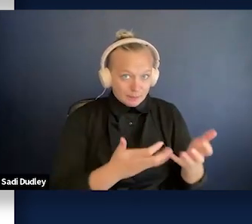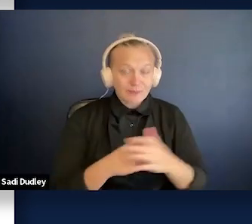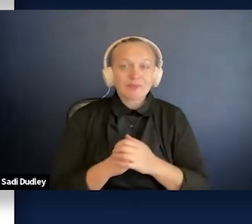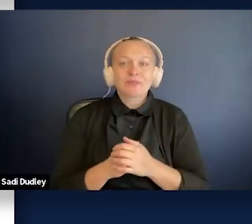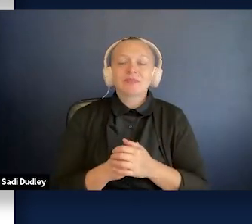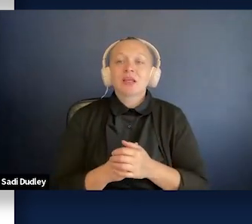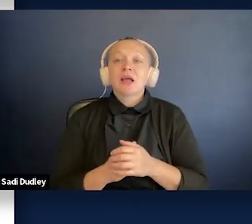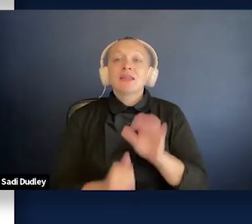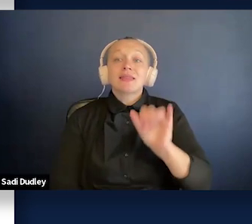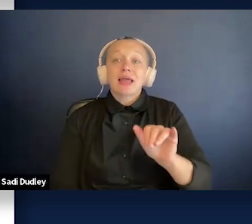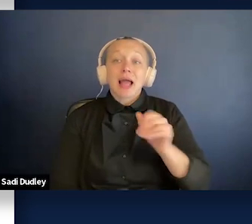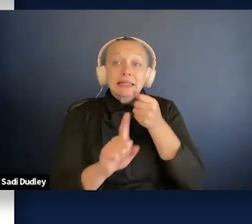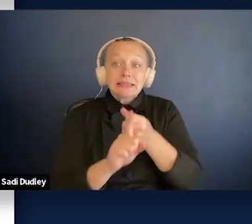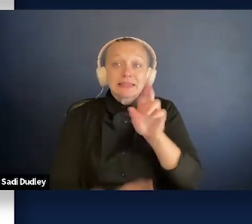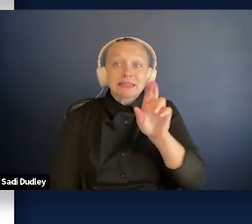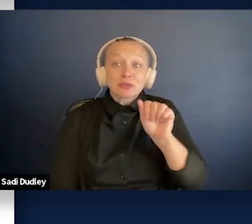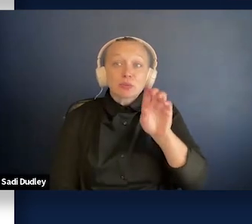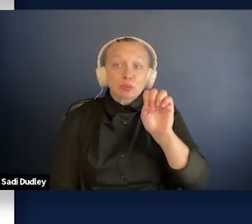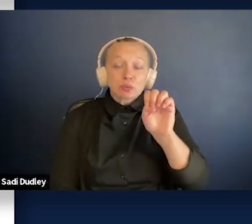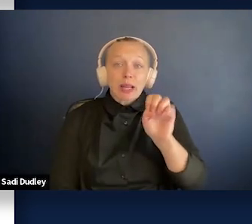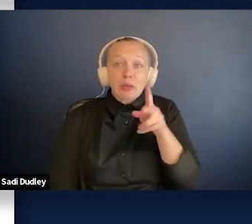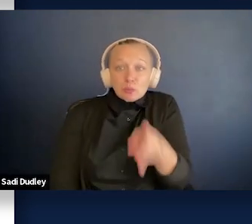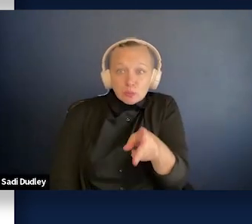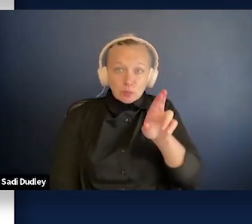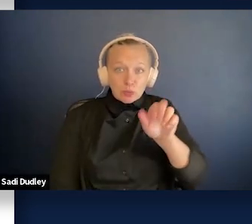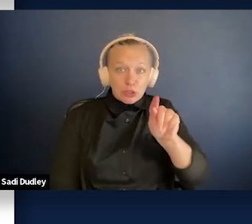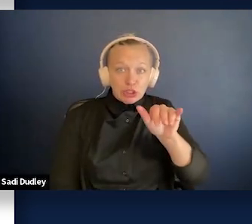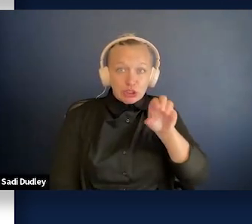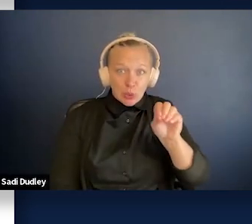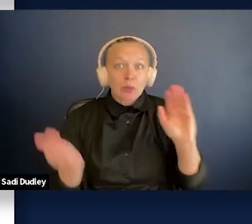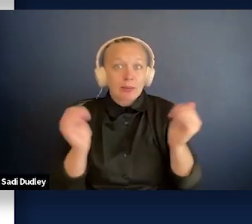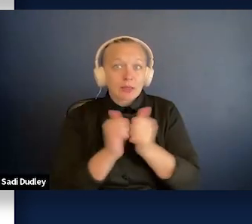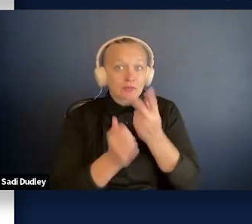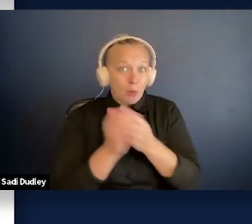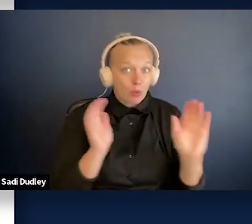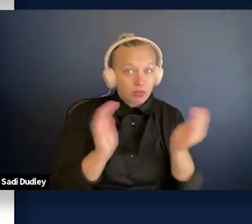The incident rate ratio then compared the cohorts in Cox regression estimated the hazard ratio.